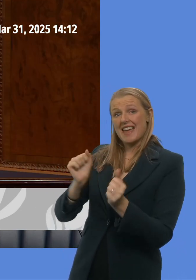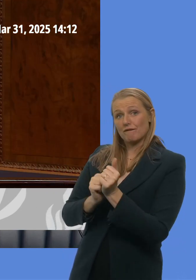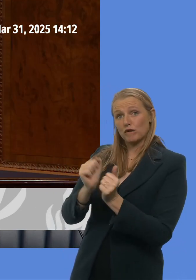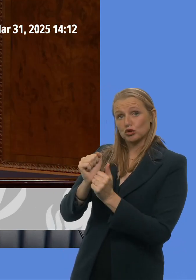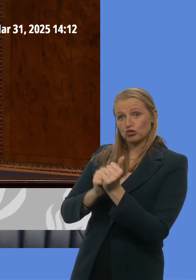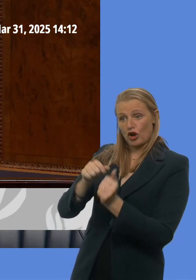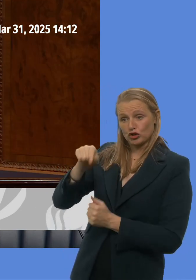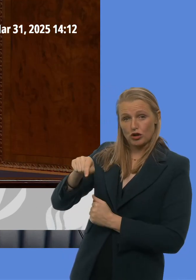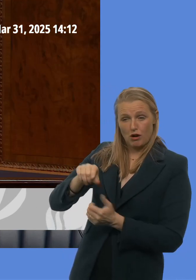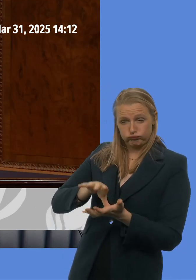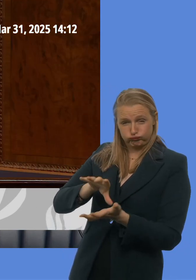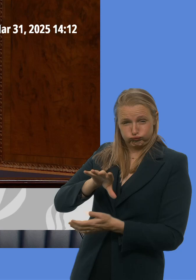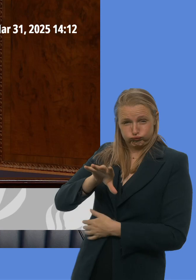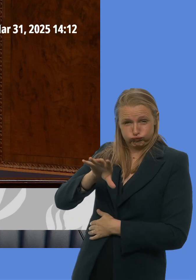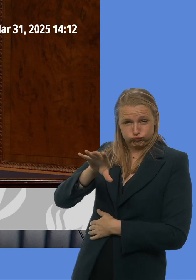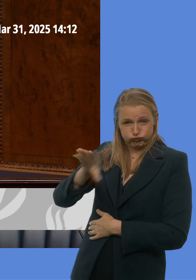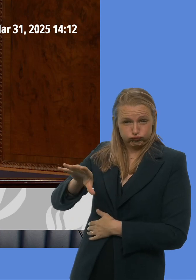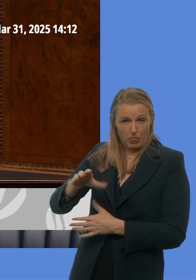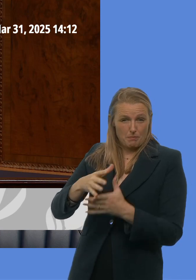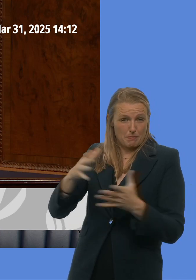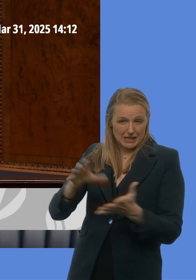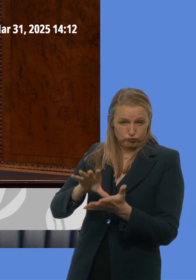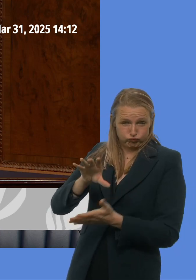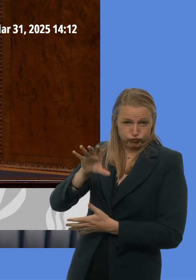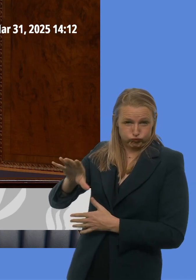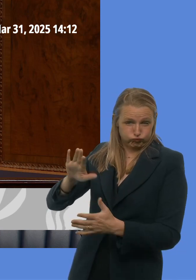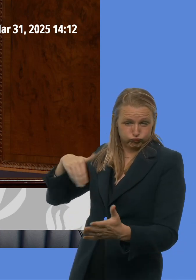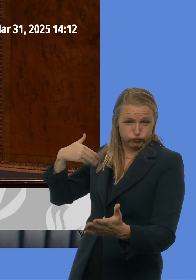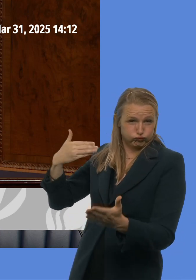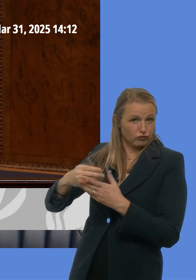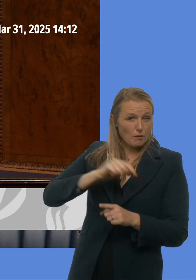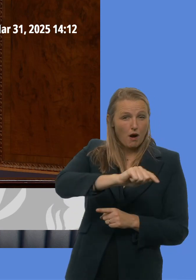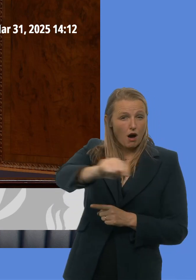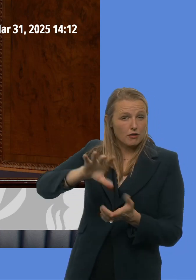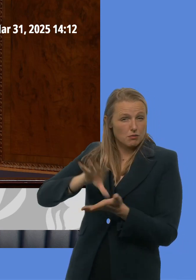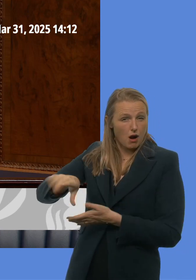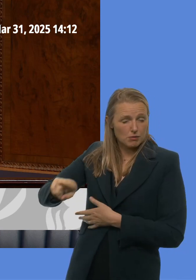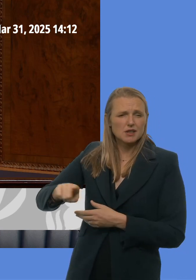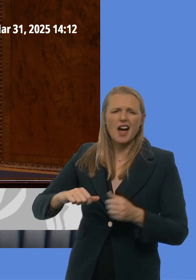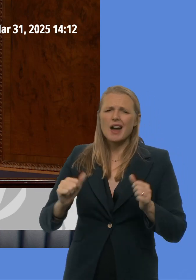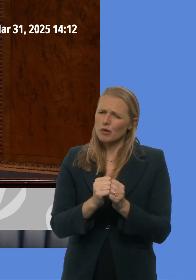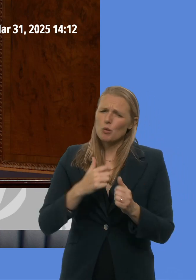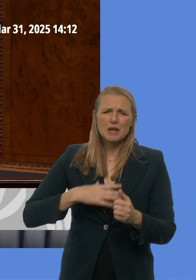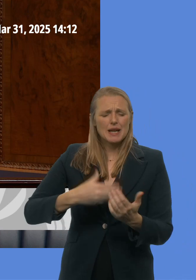of the Northern Ireland Civil Service. Do you agree with my colleagues and I that the Commission is needed and that this paper needs to be published urgently, given that